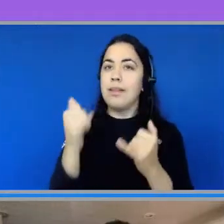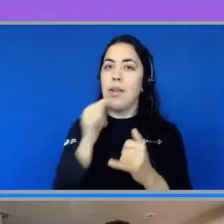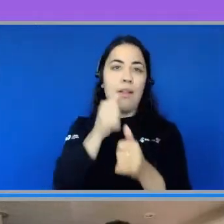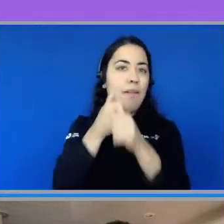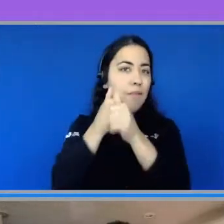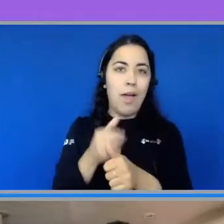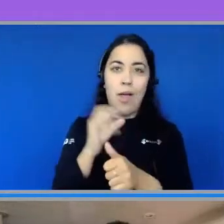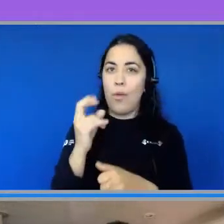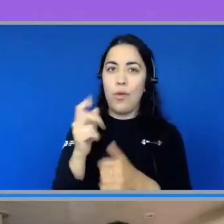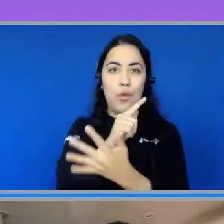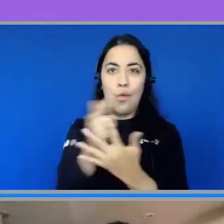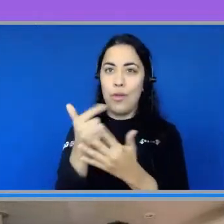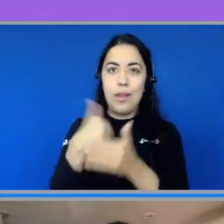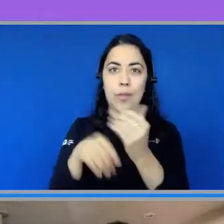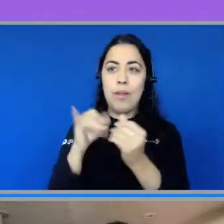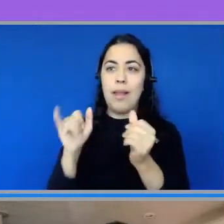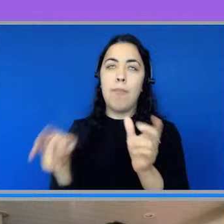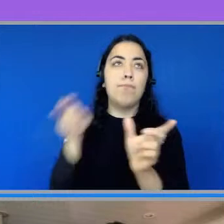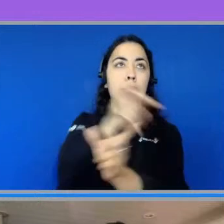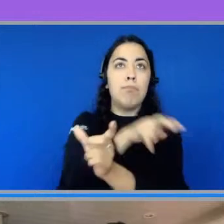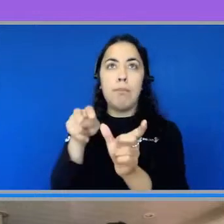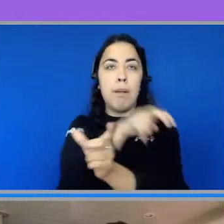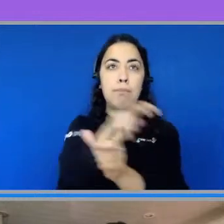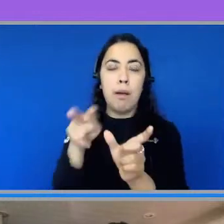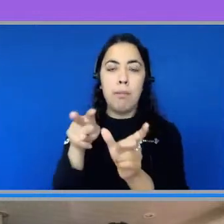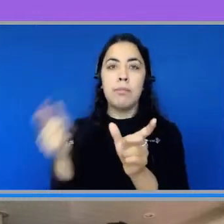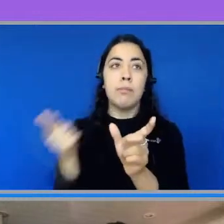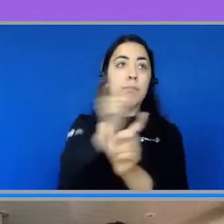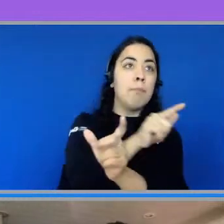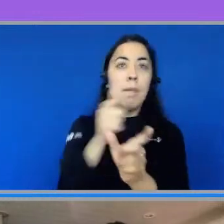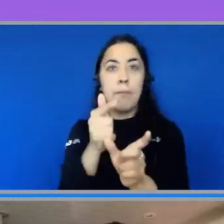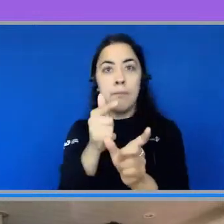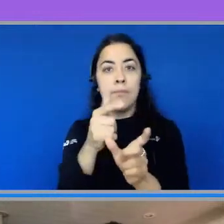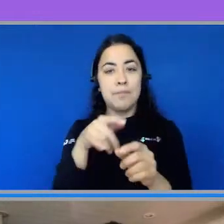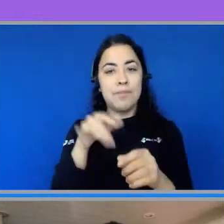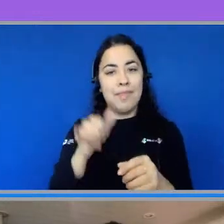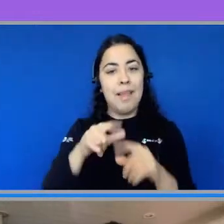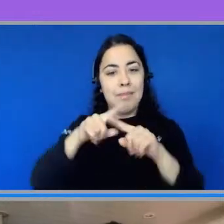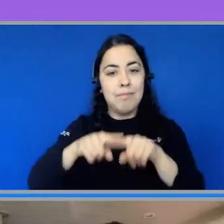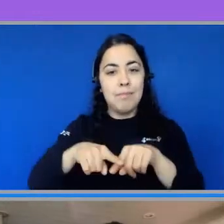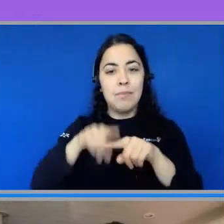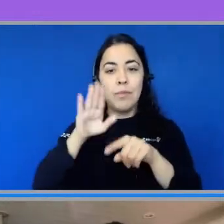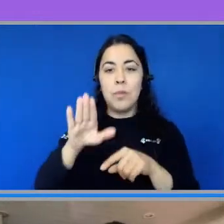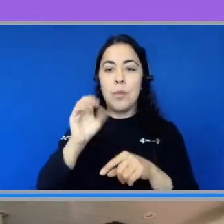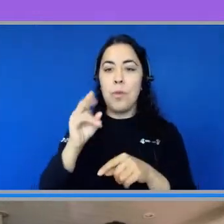of taking order into account. So we do this. Jumping about